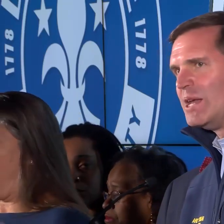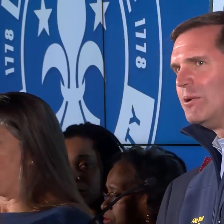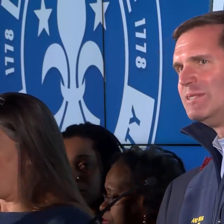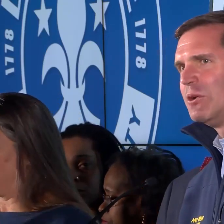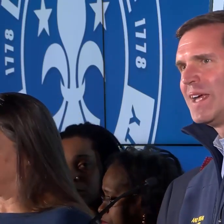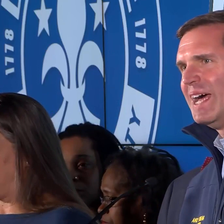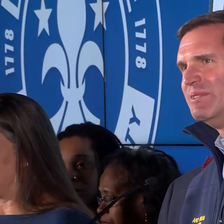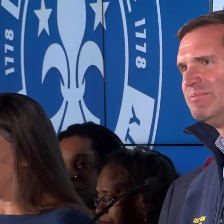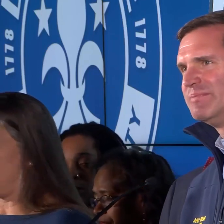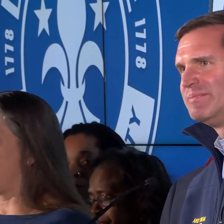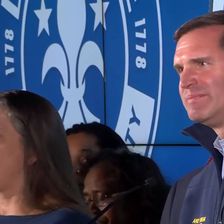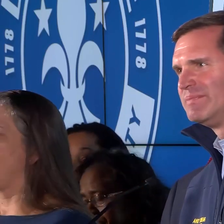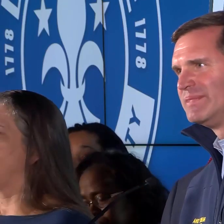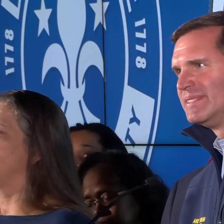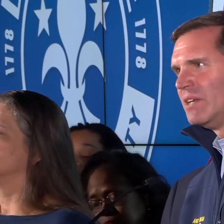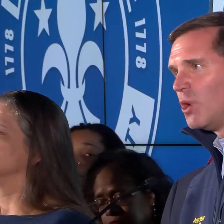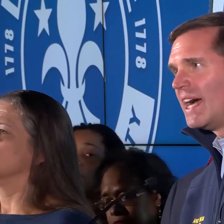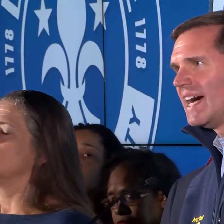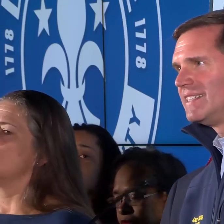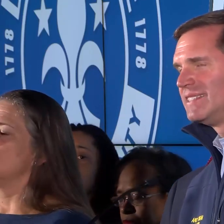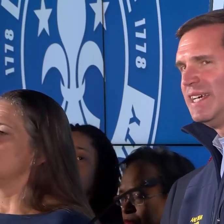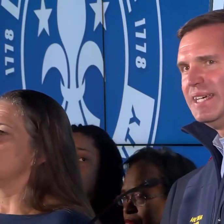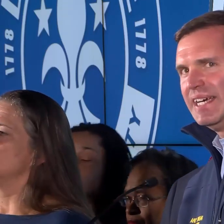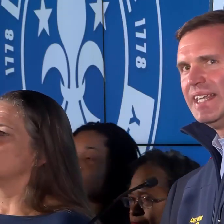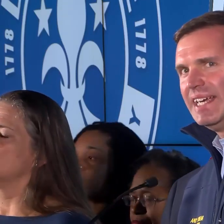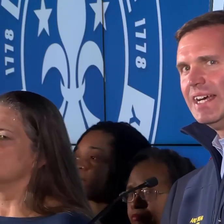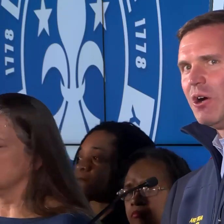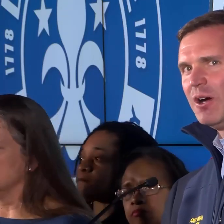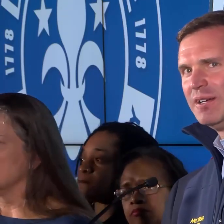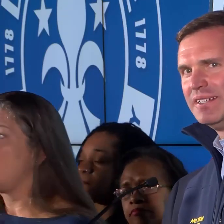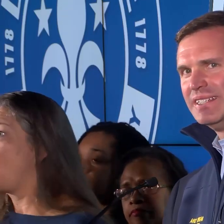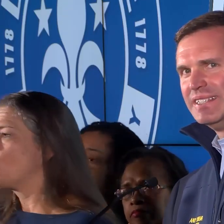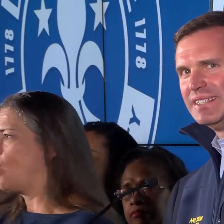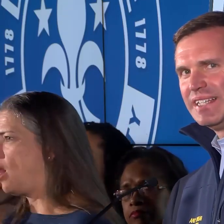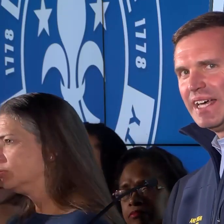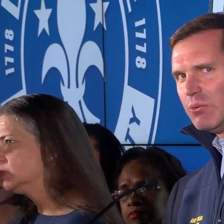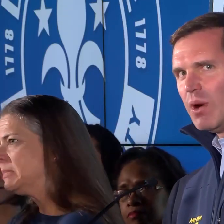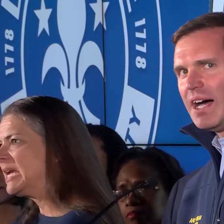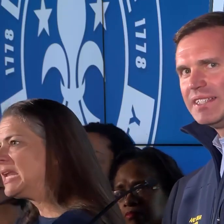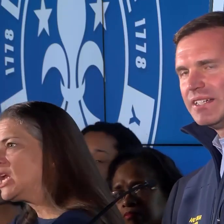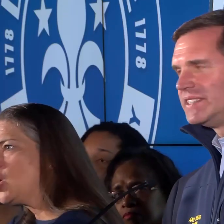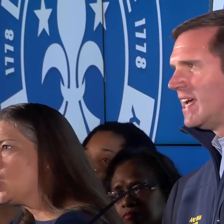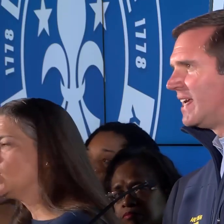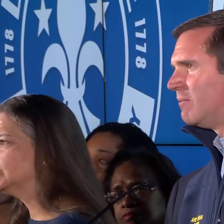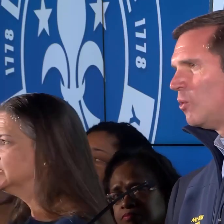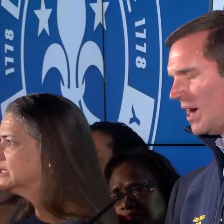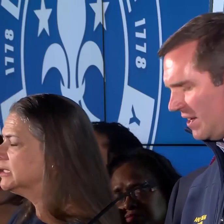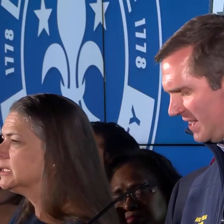now I know he's okay and one I got to see in the ER that while it's going to take him a while